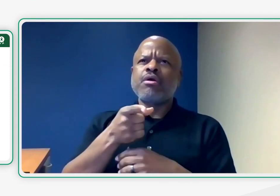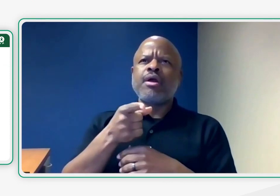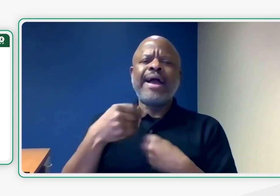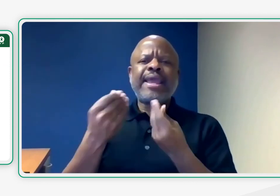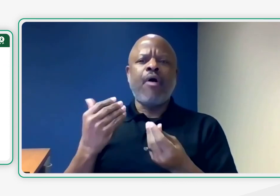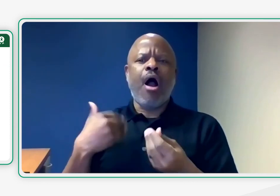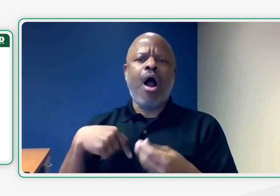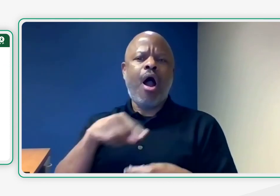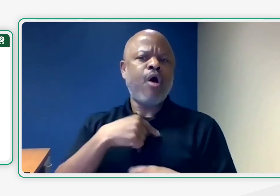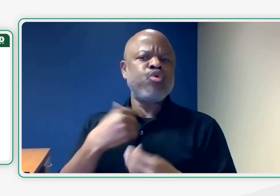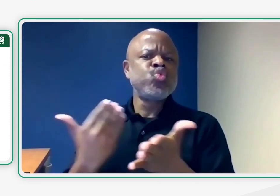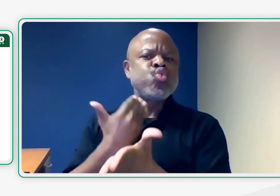in how we behave with money overall.